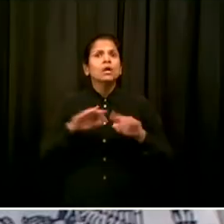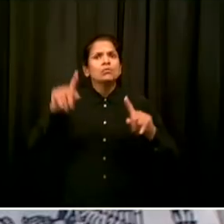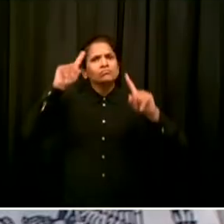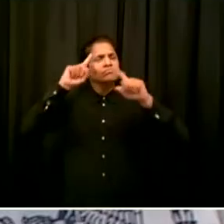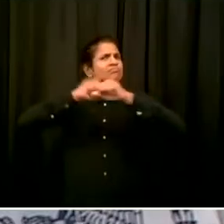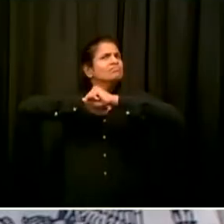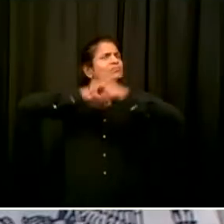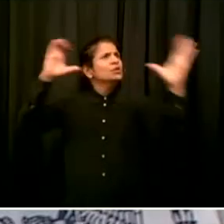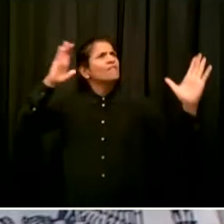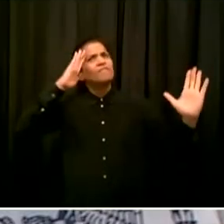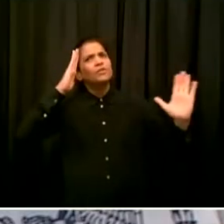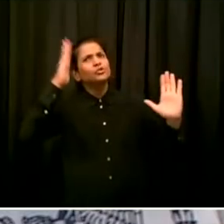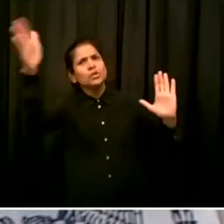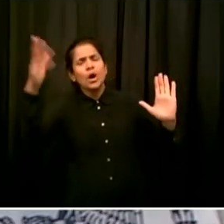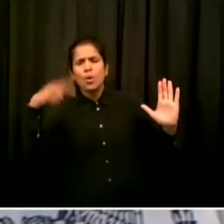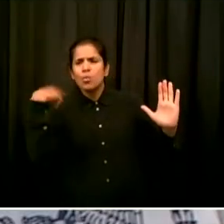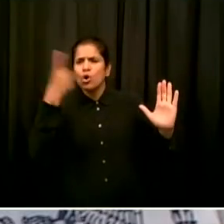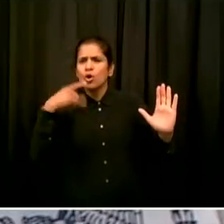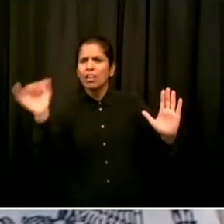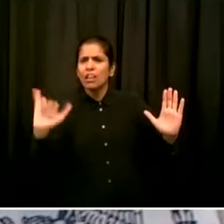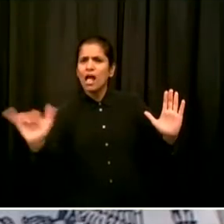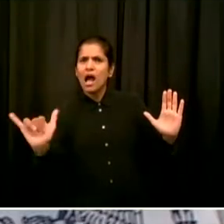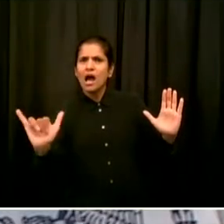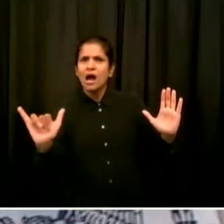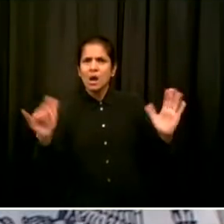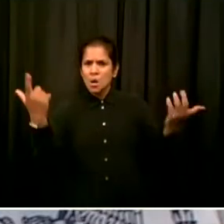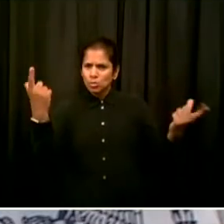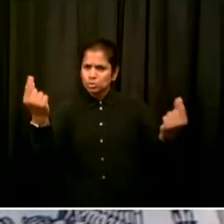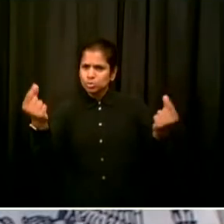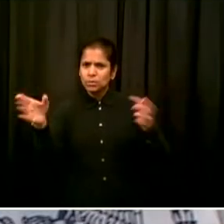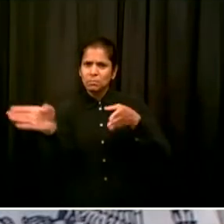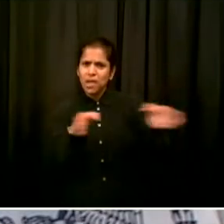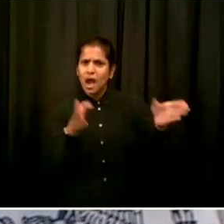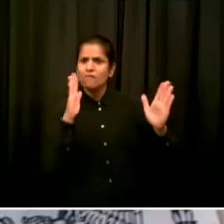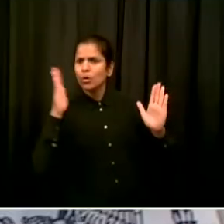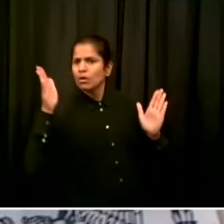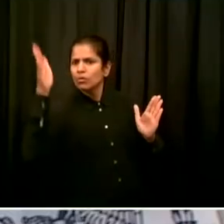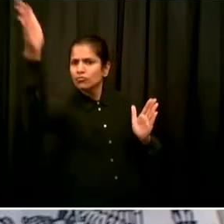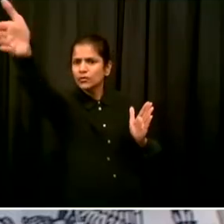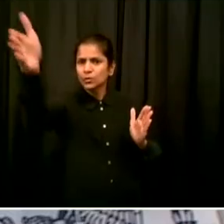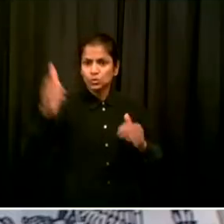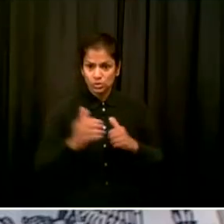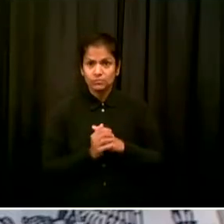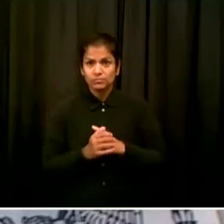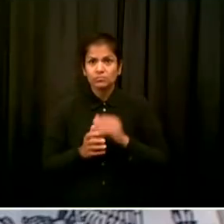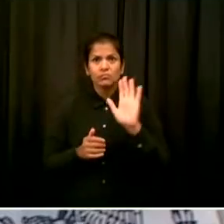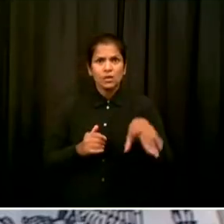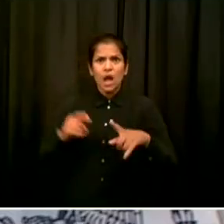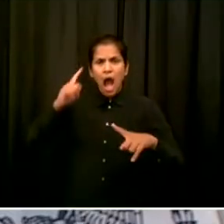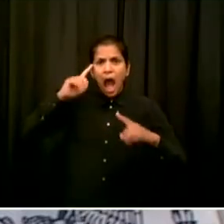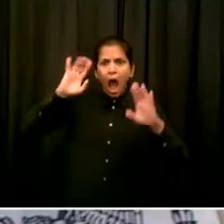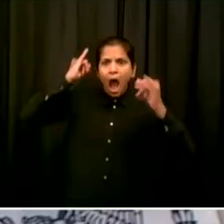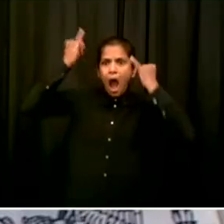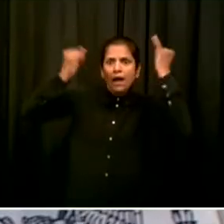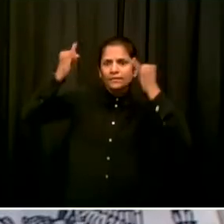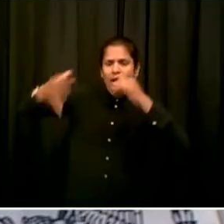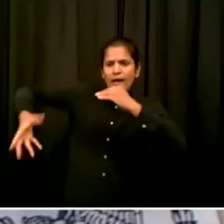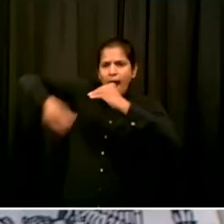FASHION AD NTO START THE WORK NOW OF REIMAGINING OUR CITY FOR THE FUTURE. WE HAVE TO CONSTANTLY